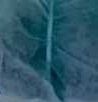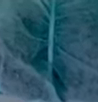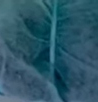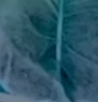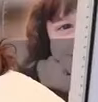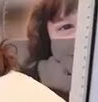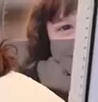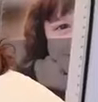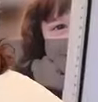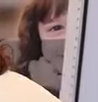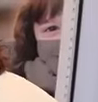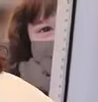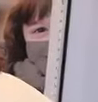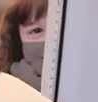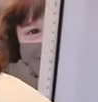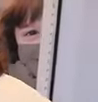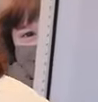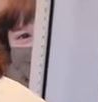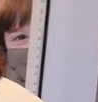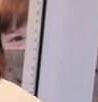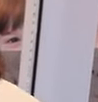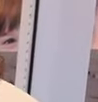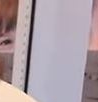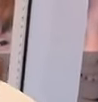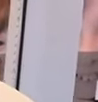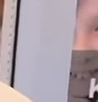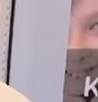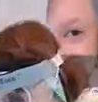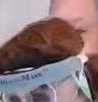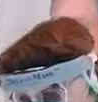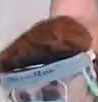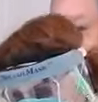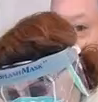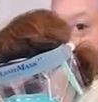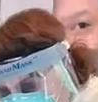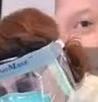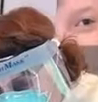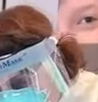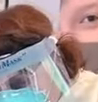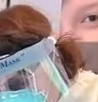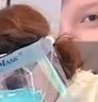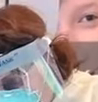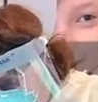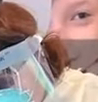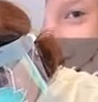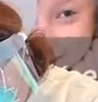for about 10 seconds and that's it. That's the entire test.